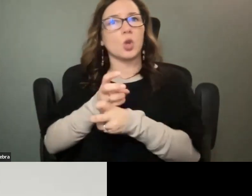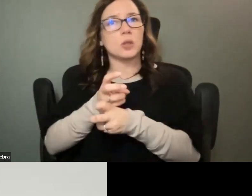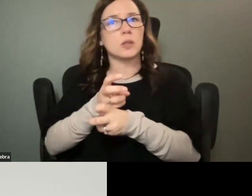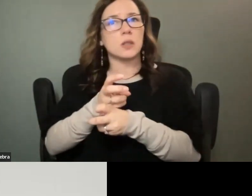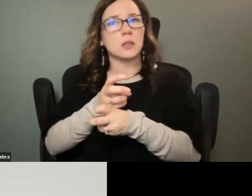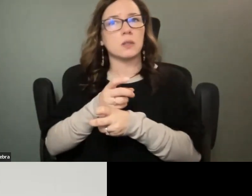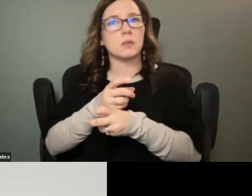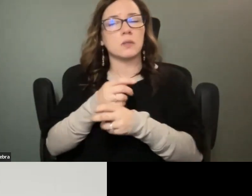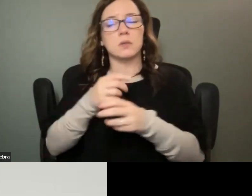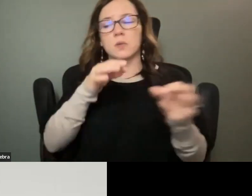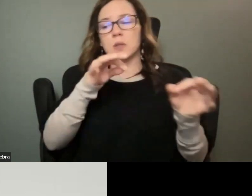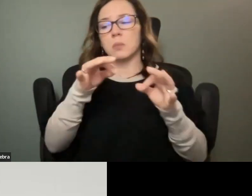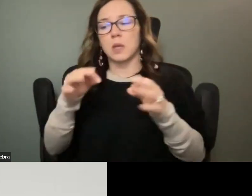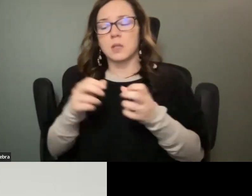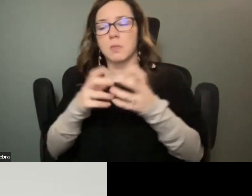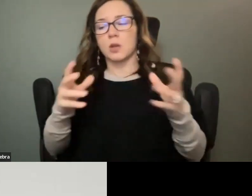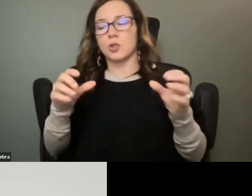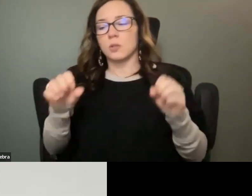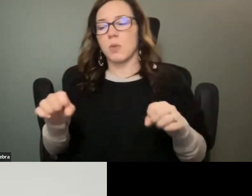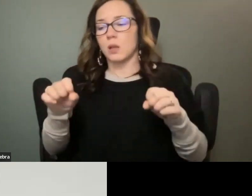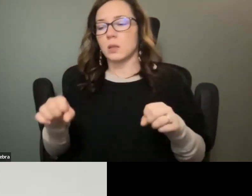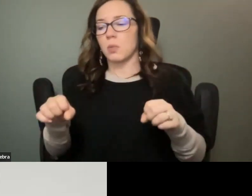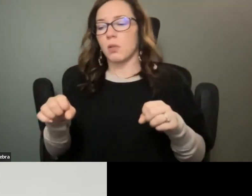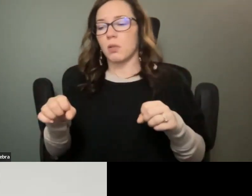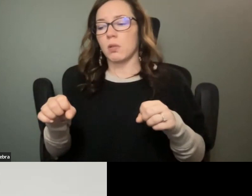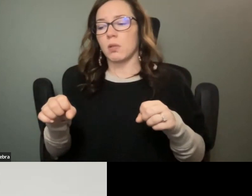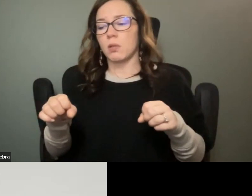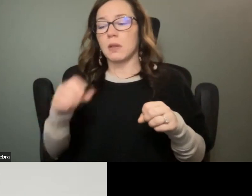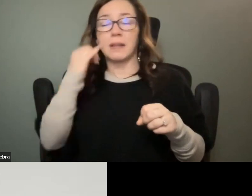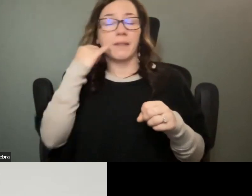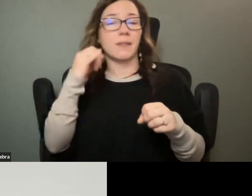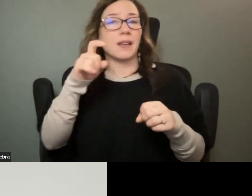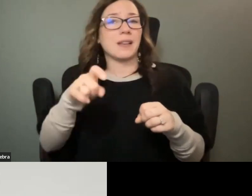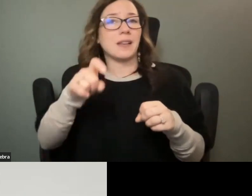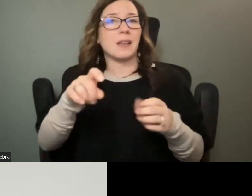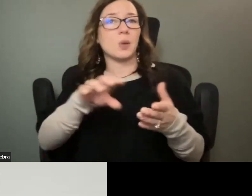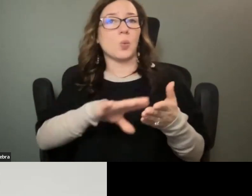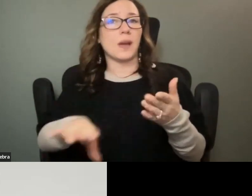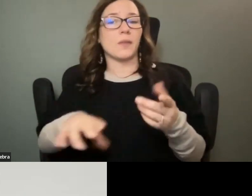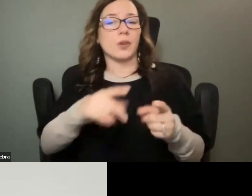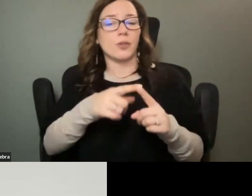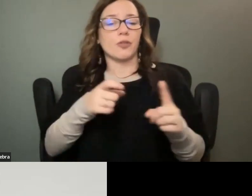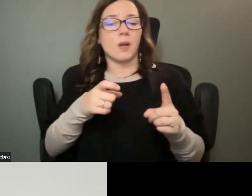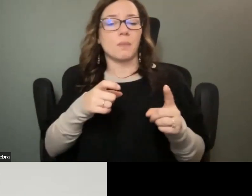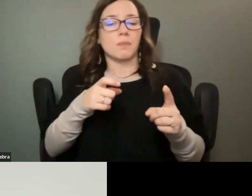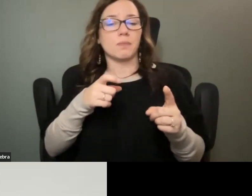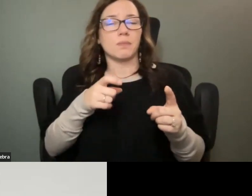as possible why you think uh you need a waiver for the matching funds